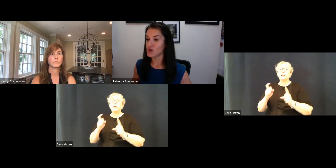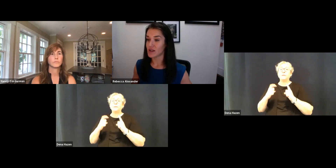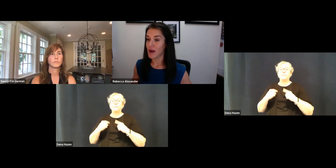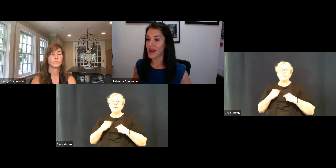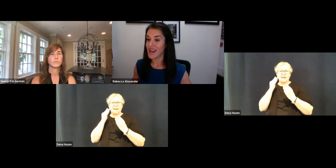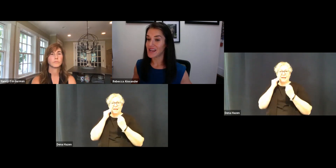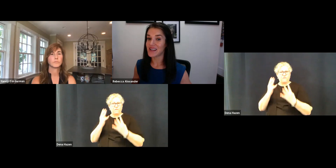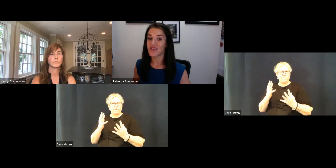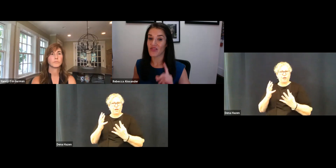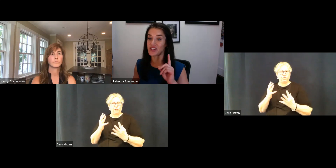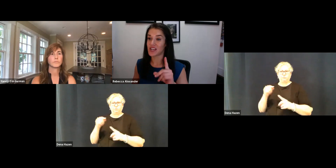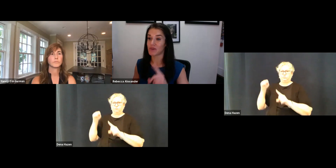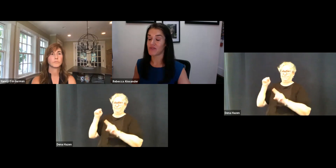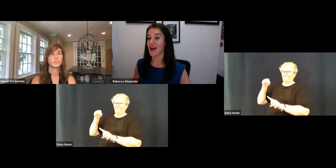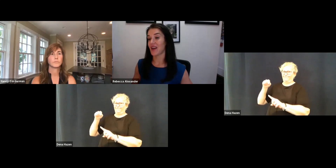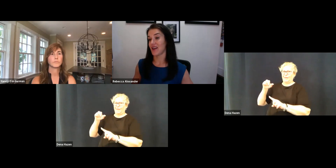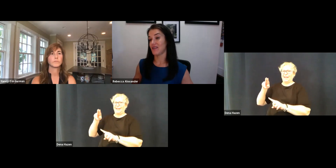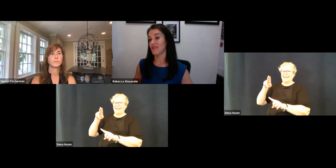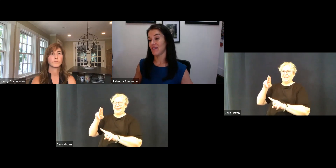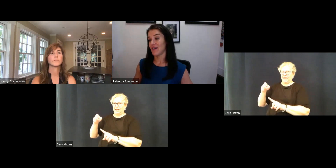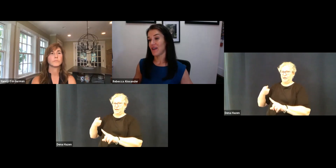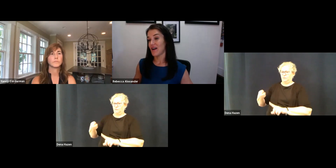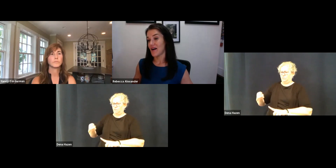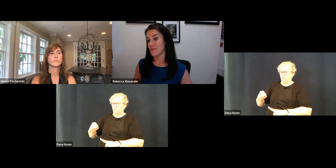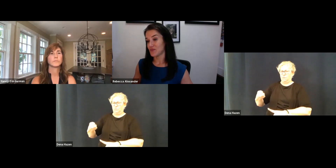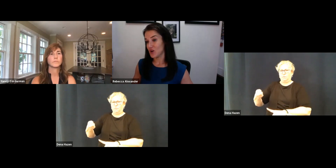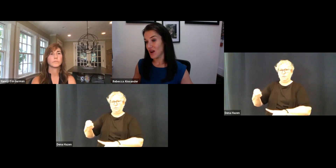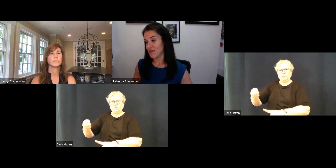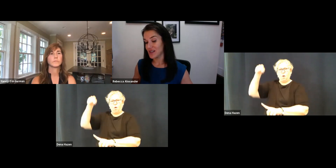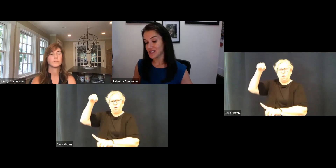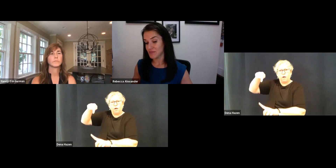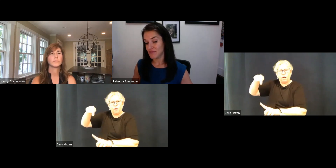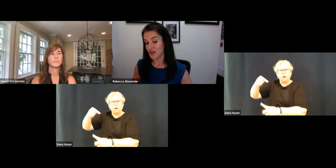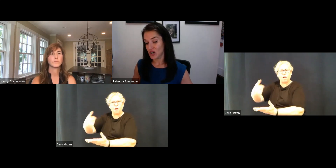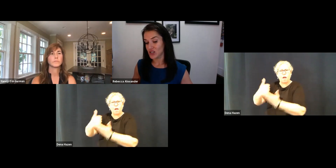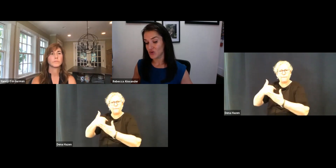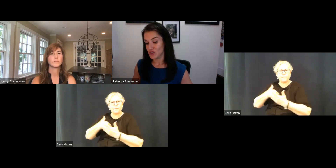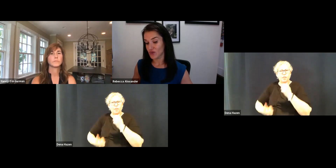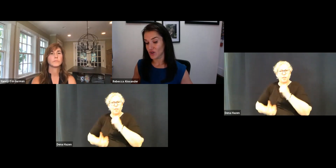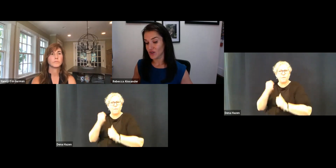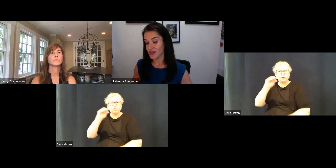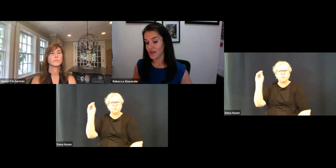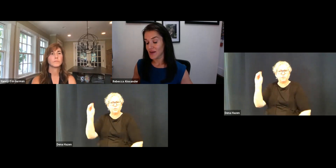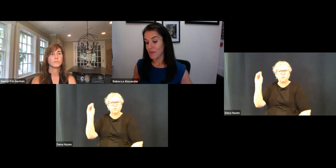using my cane than the tip of that cane. So I find it to be very useful.